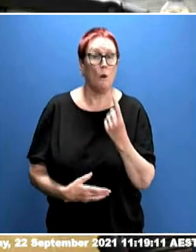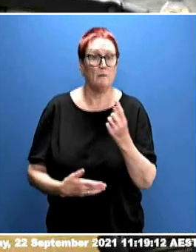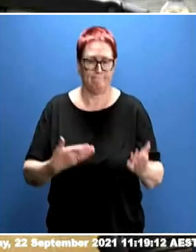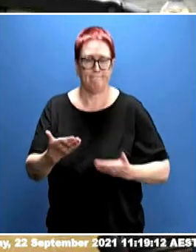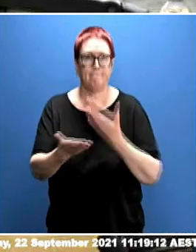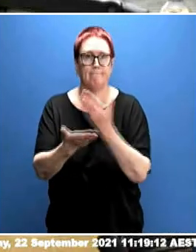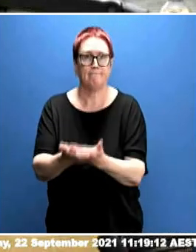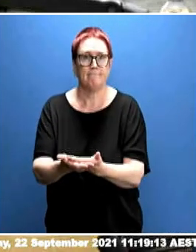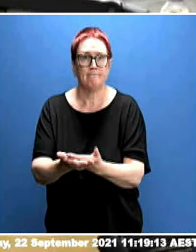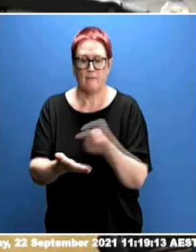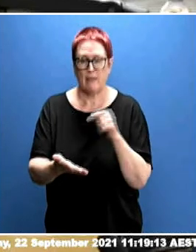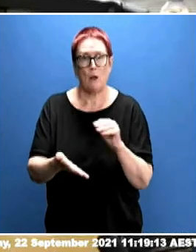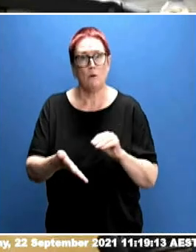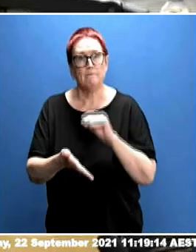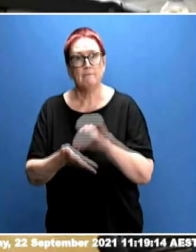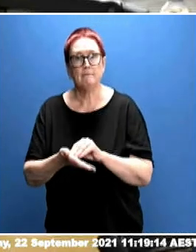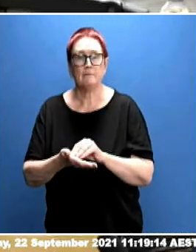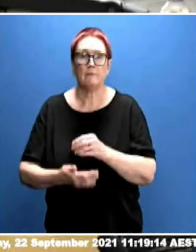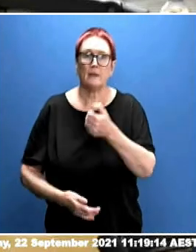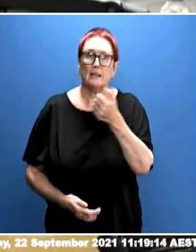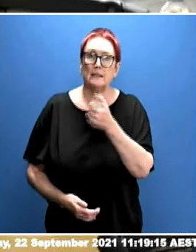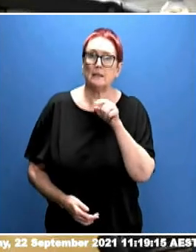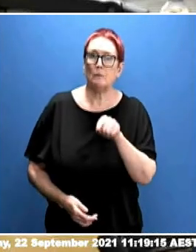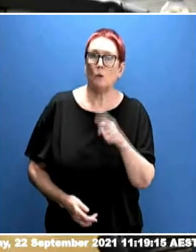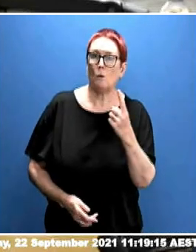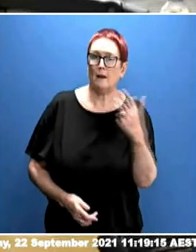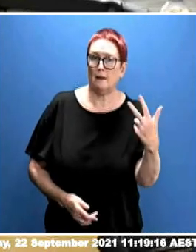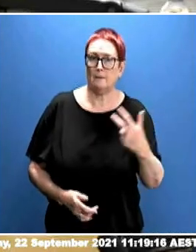statement, Chair, and ask that it be marked as Exhibit 16.18.